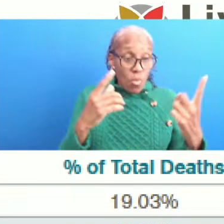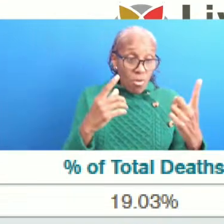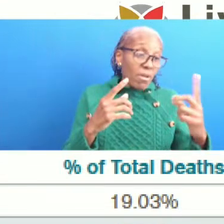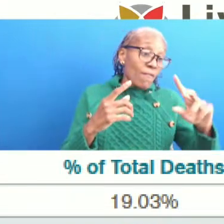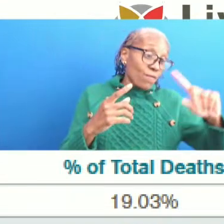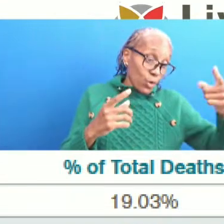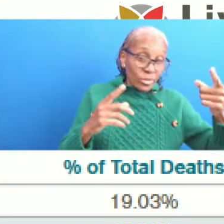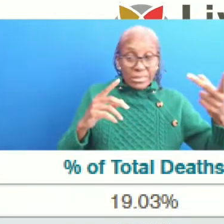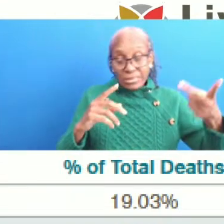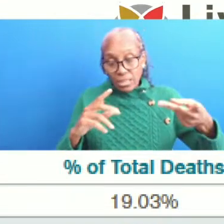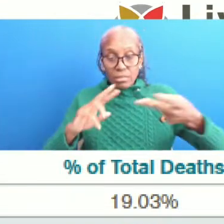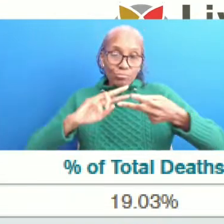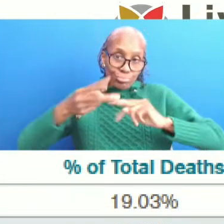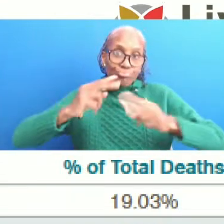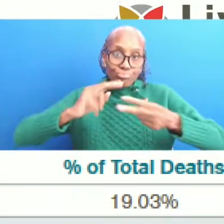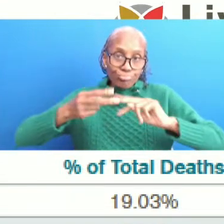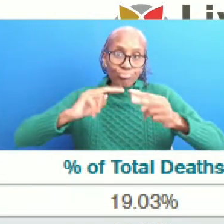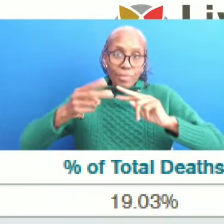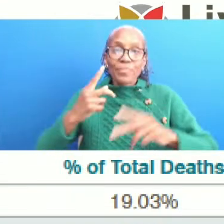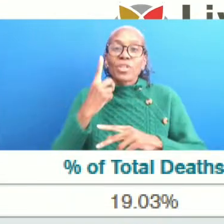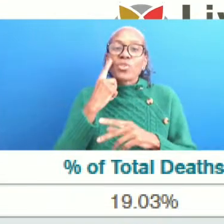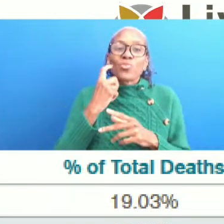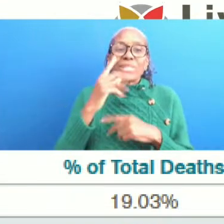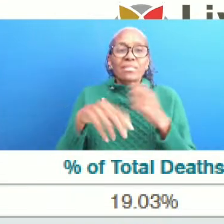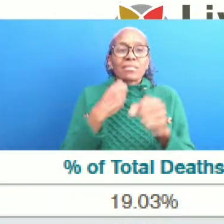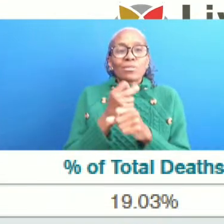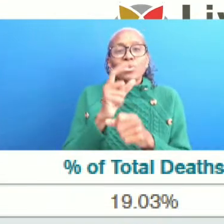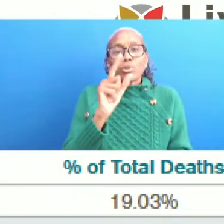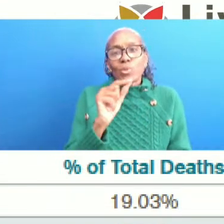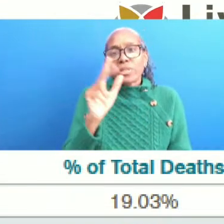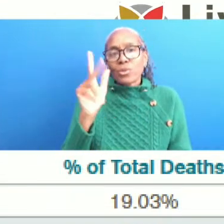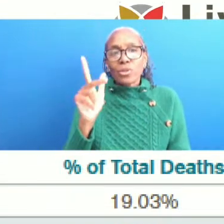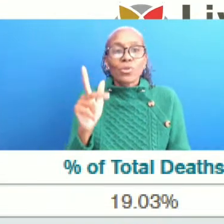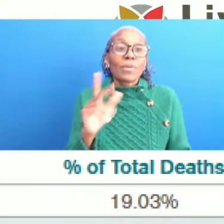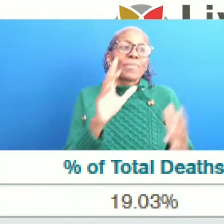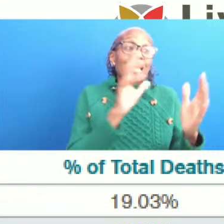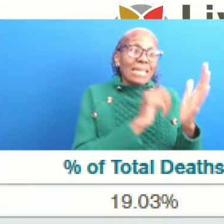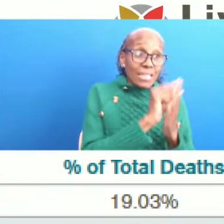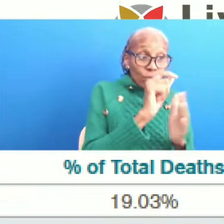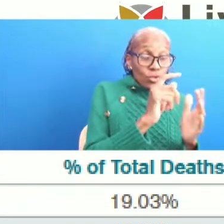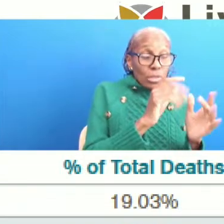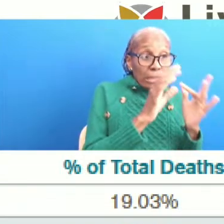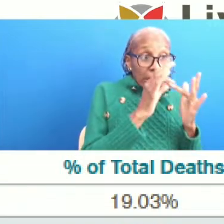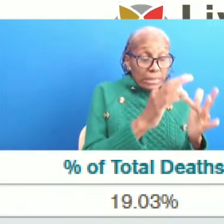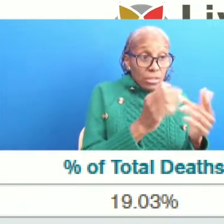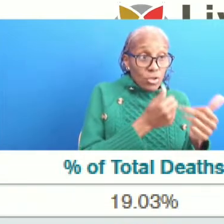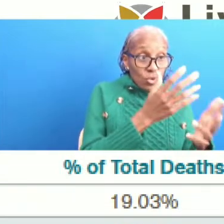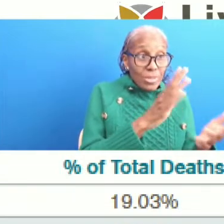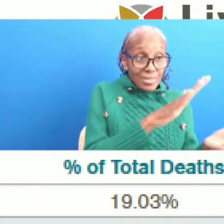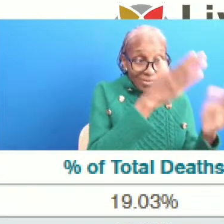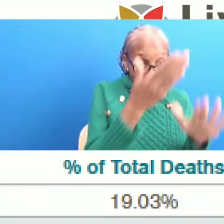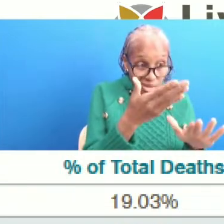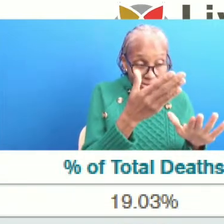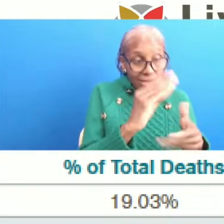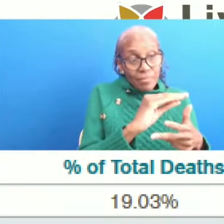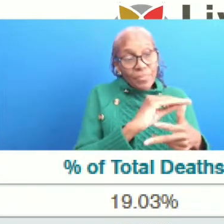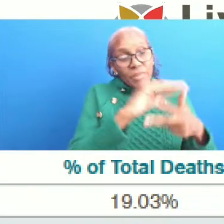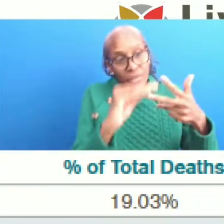DISEASE ONE OF THE TWO BEING THE LEADING CAUSE OF DEATH FOR